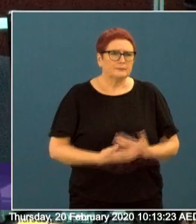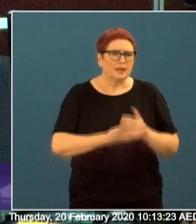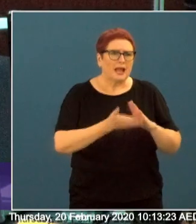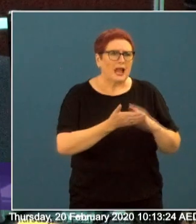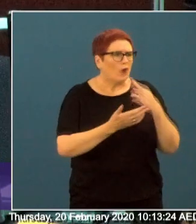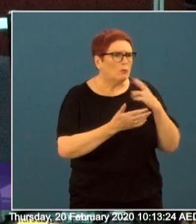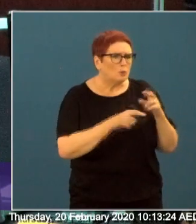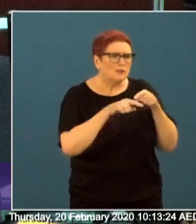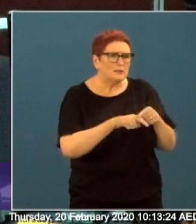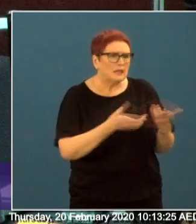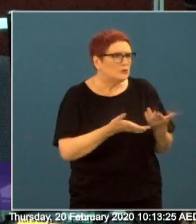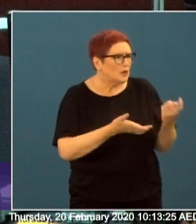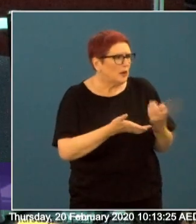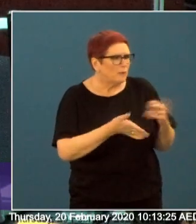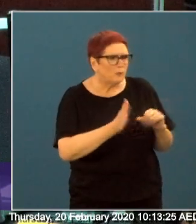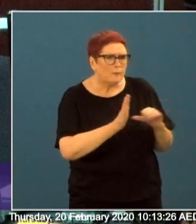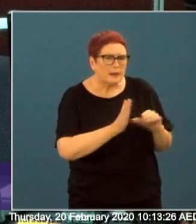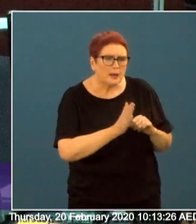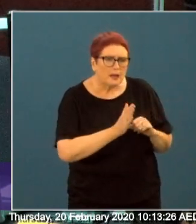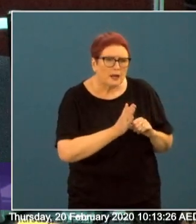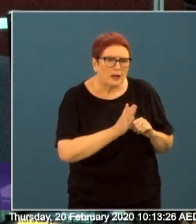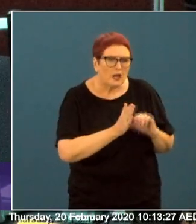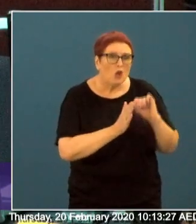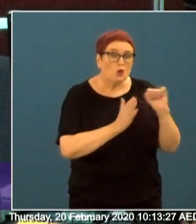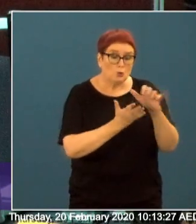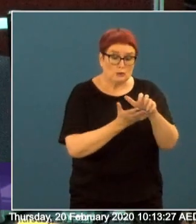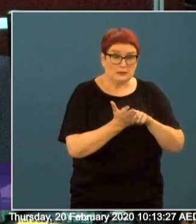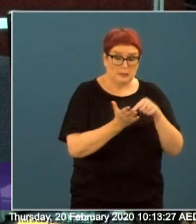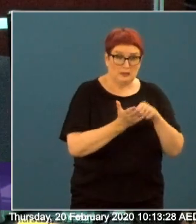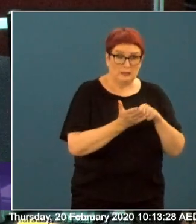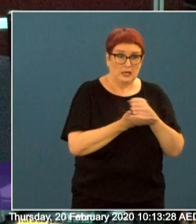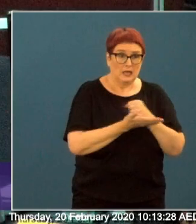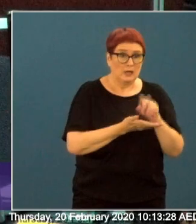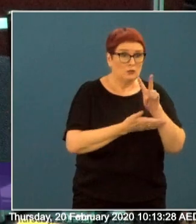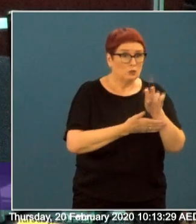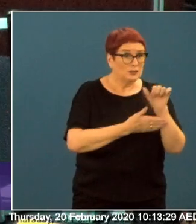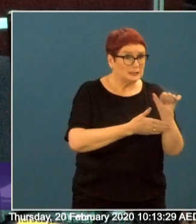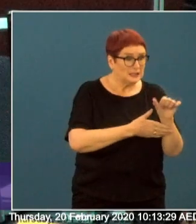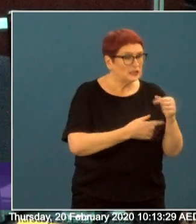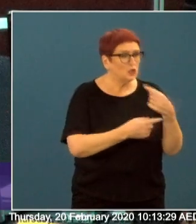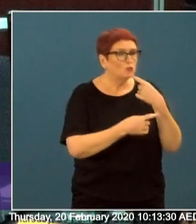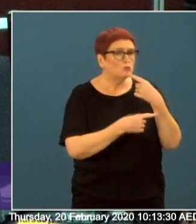And you say, paragraph 26, that these reporting lines are suited to a form